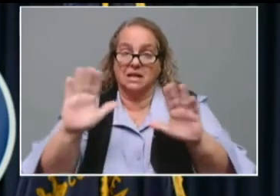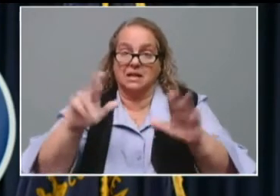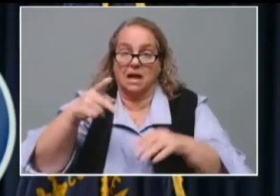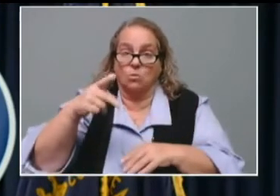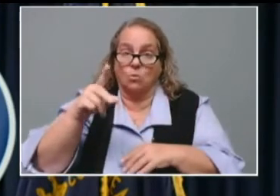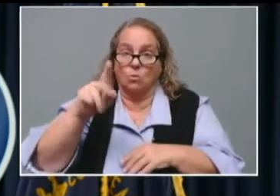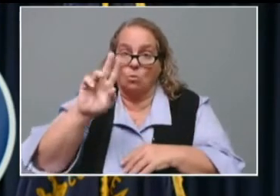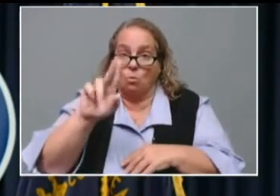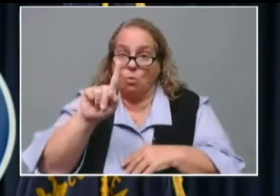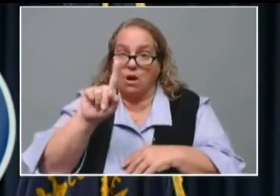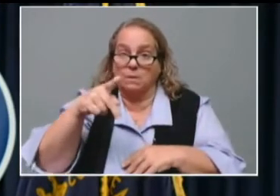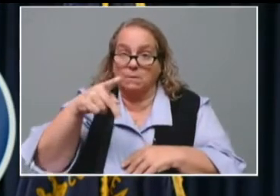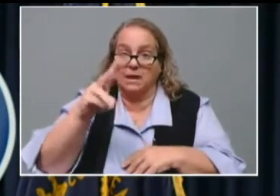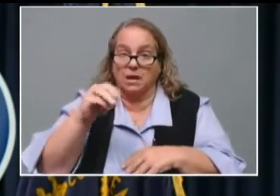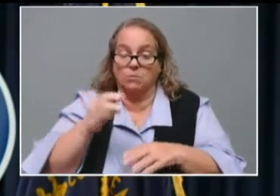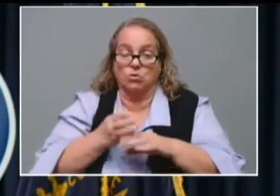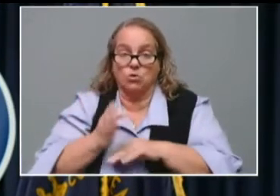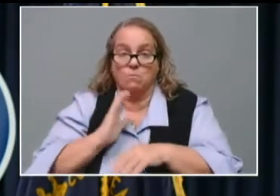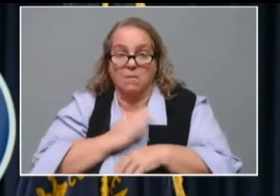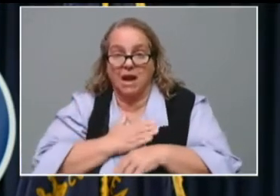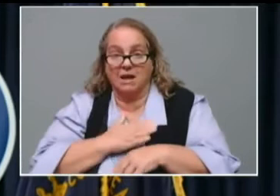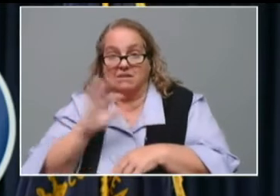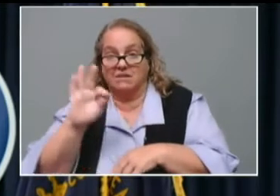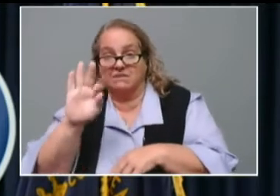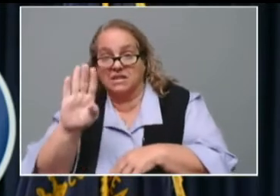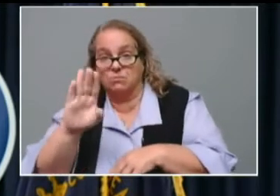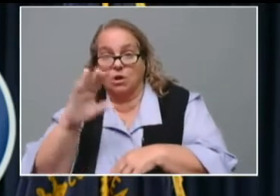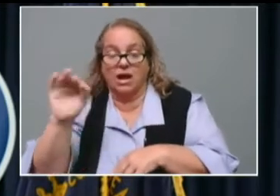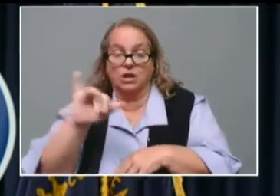and Youtube pages. So like we talked about